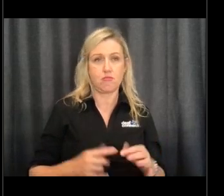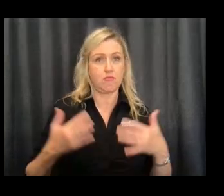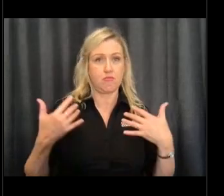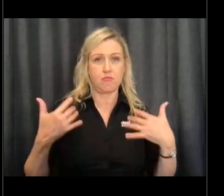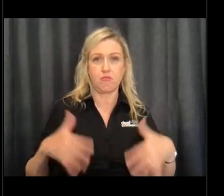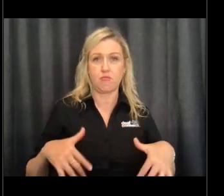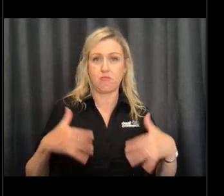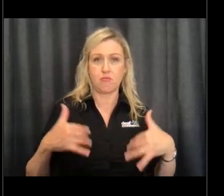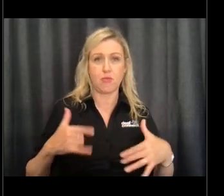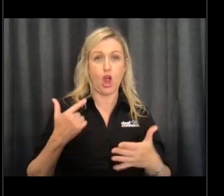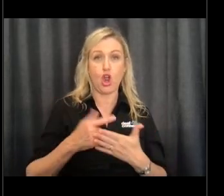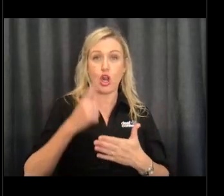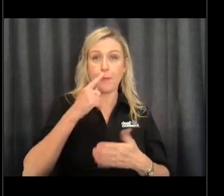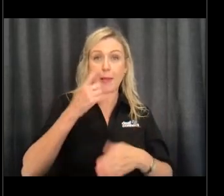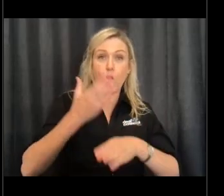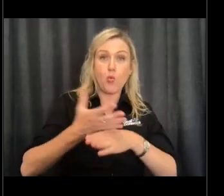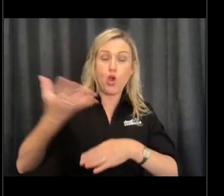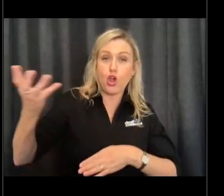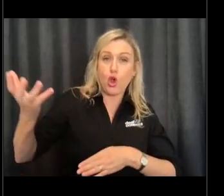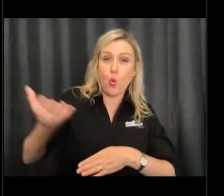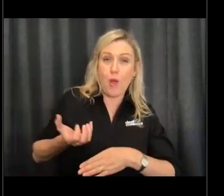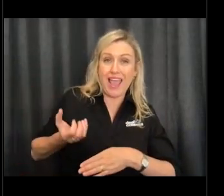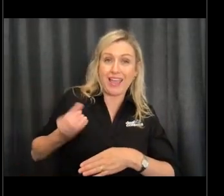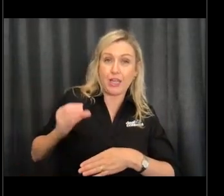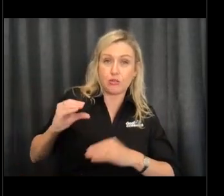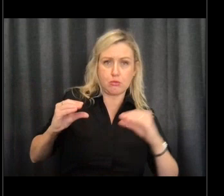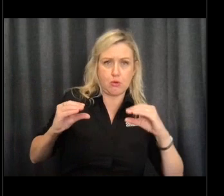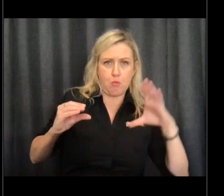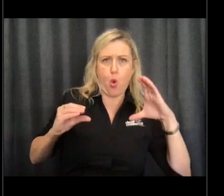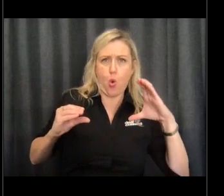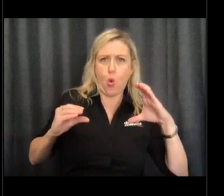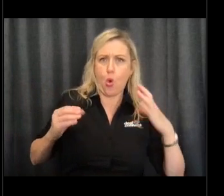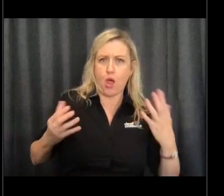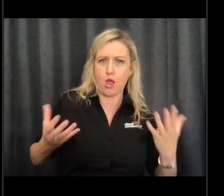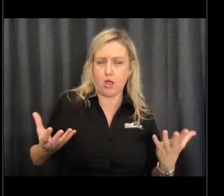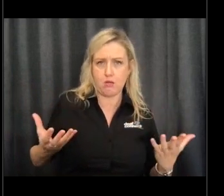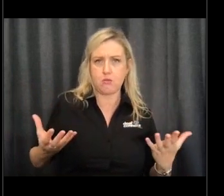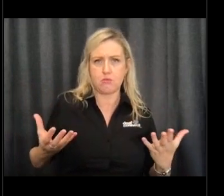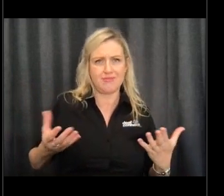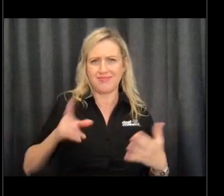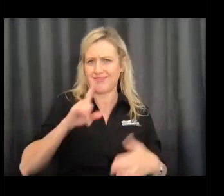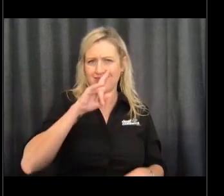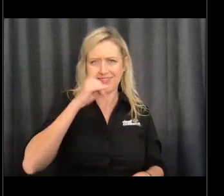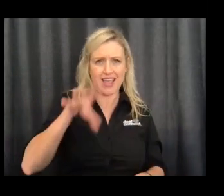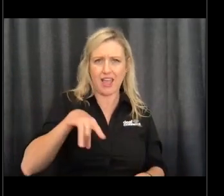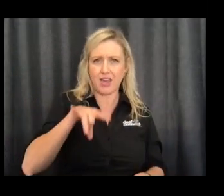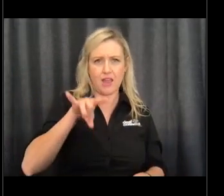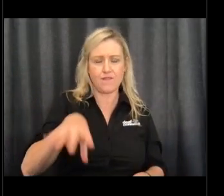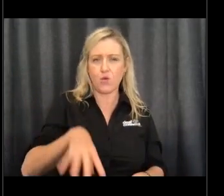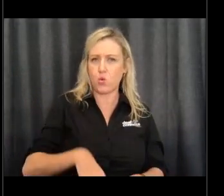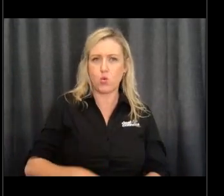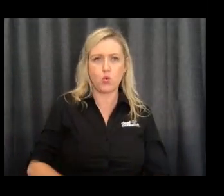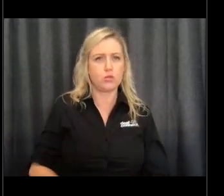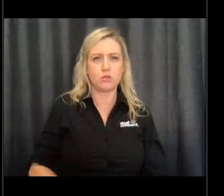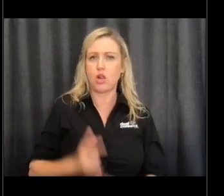yearly wage. Yep. That's unaffordable for a lot of people.